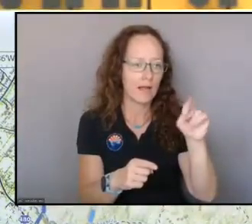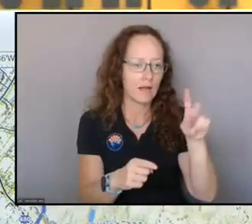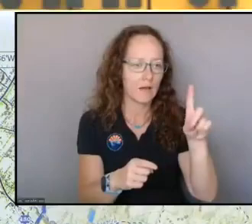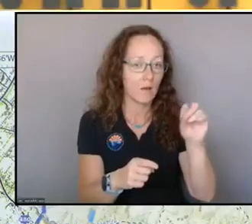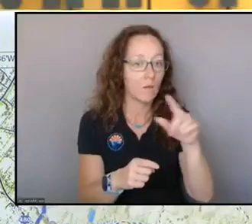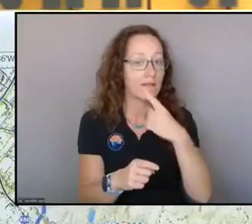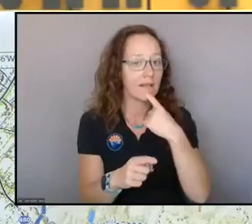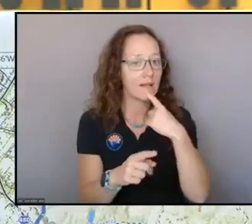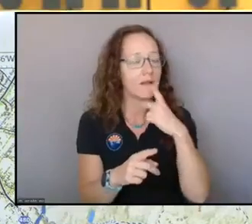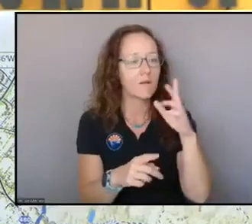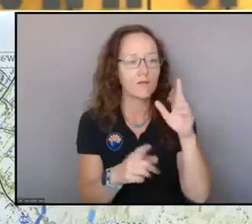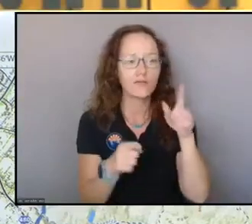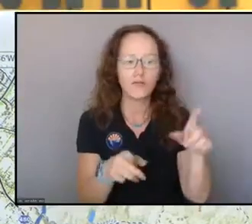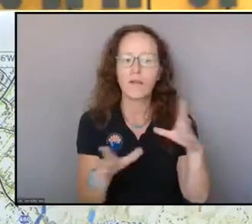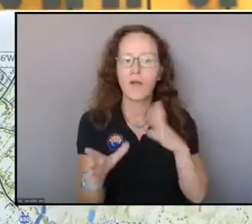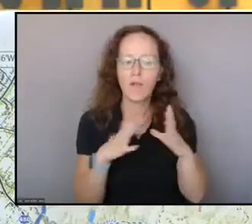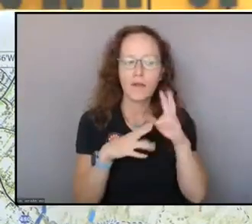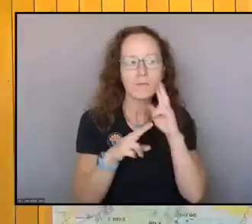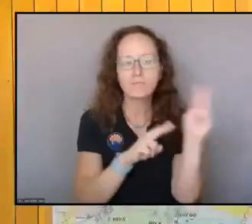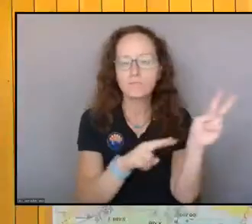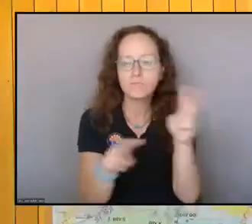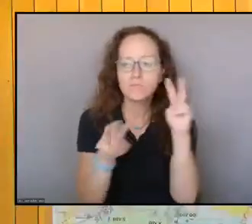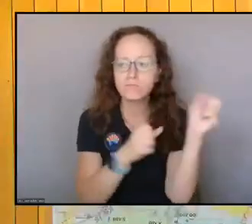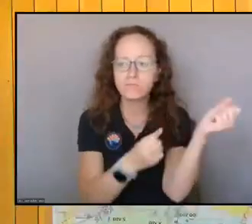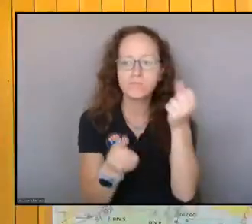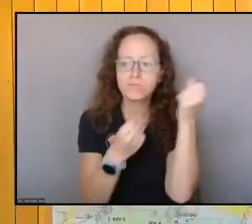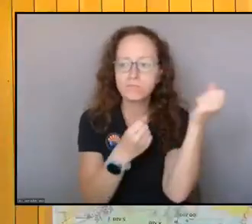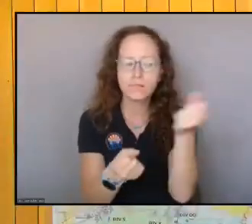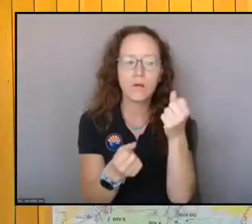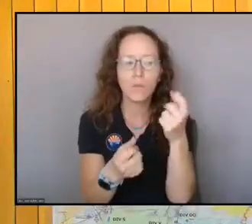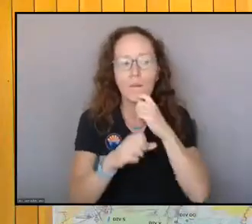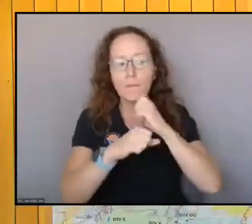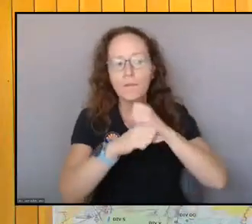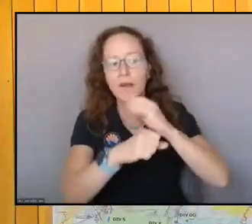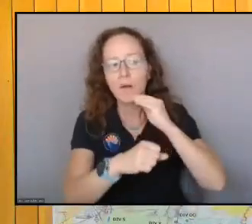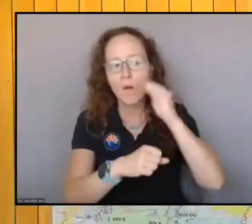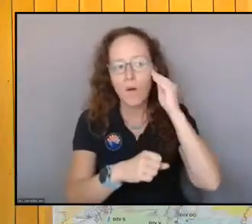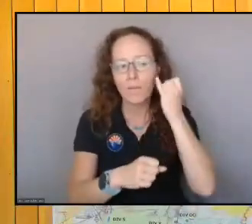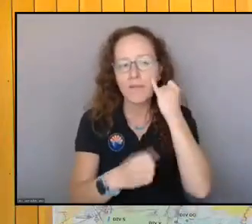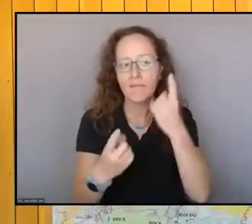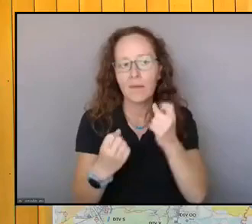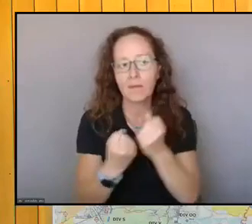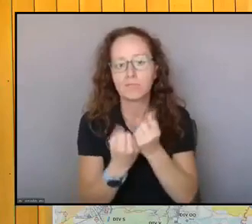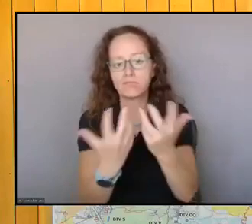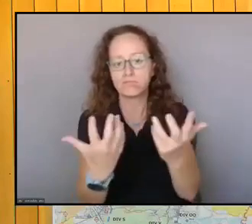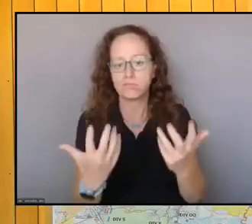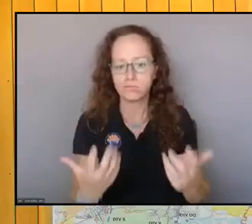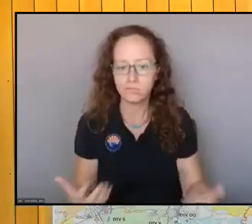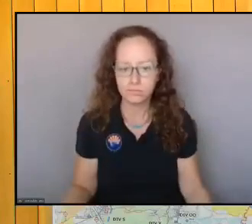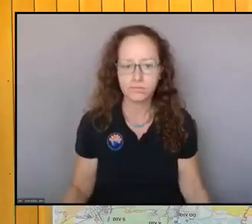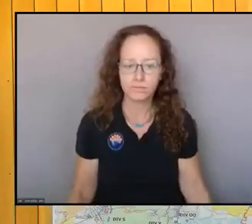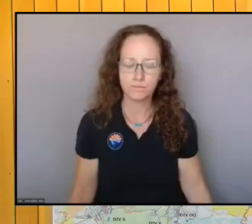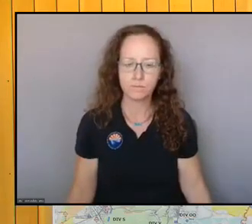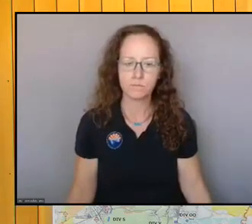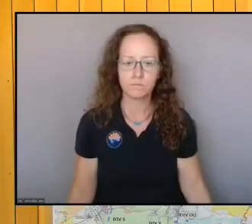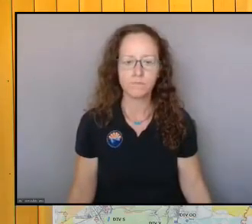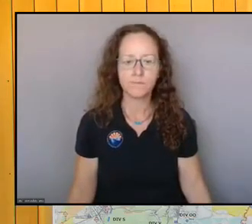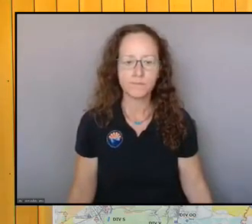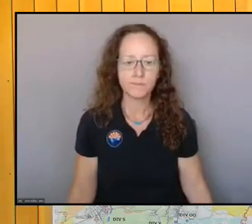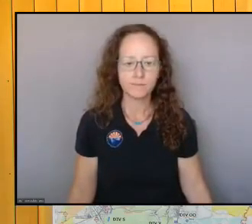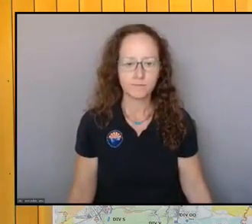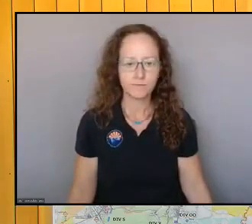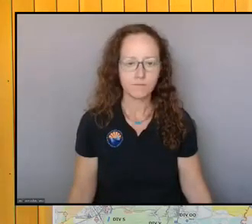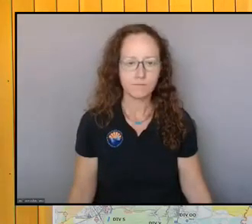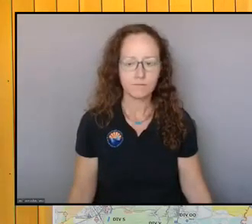GOING TO PATROL THIS AREA OVER THE LONG HOLIDAY,